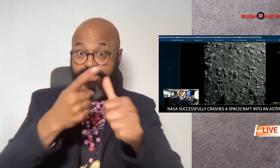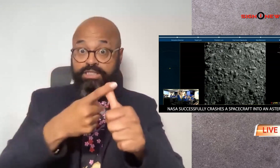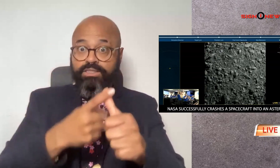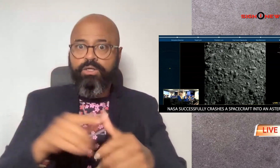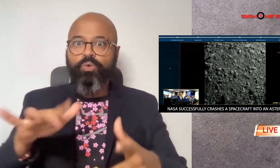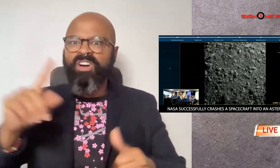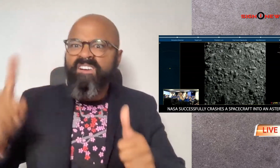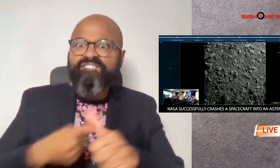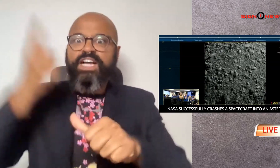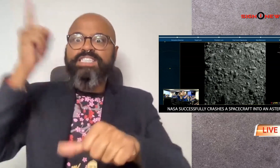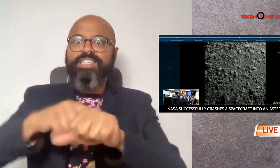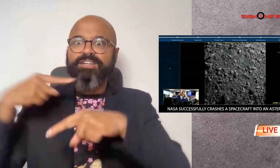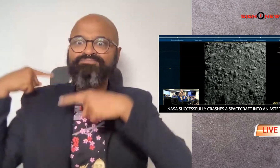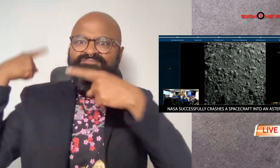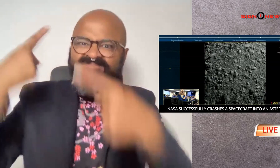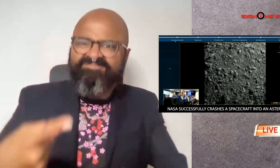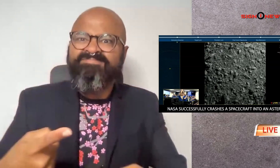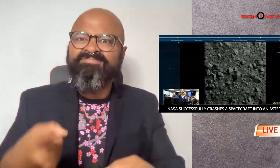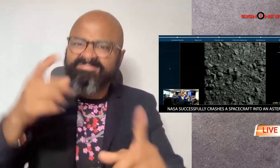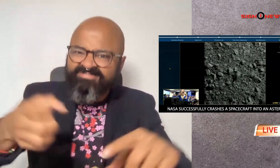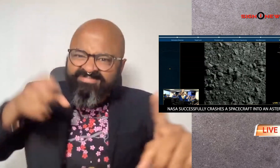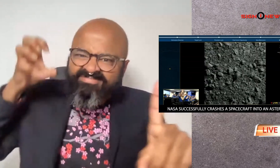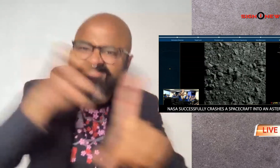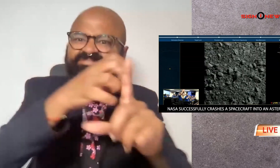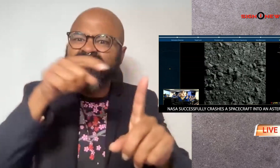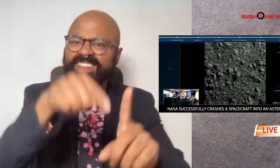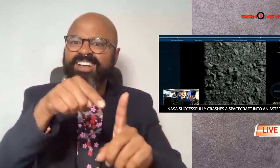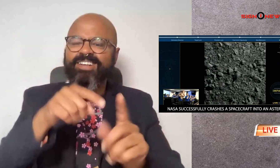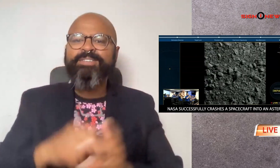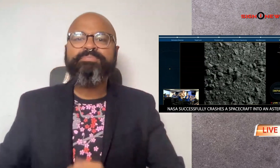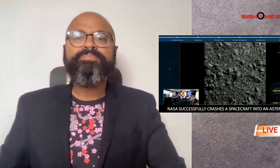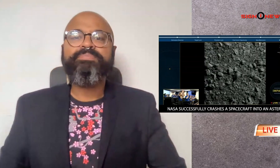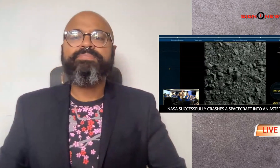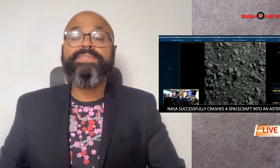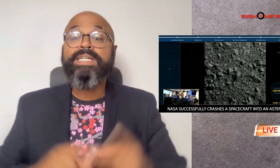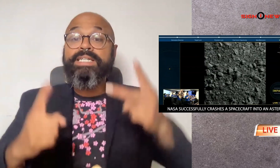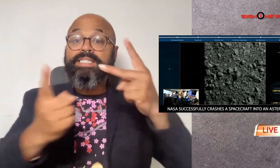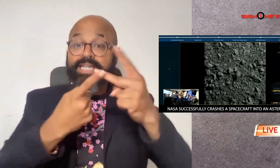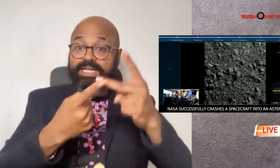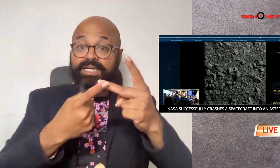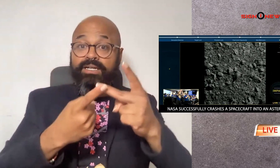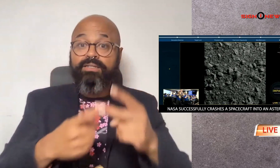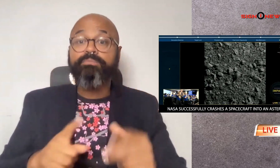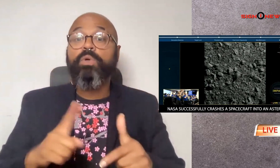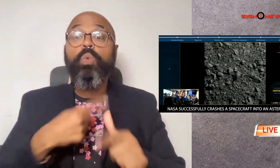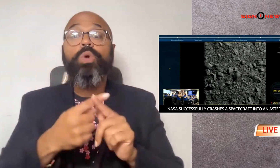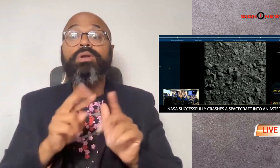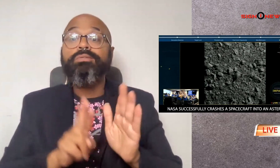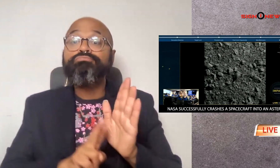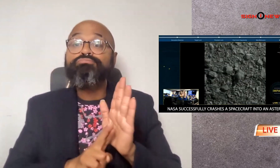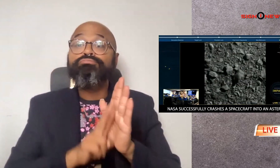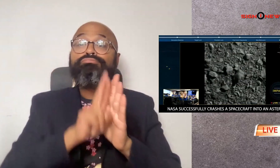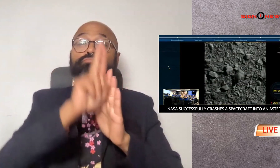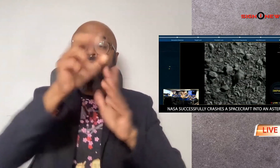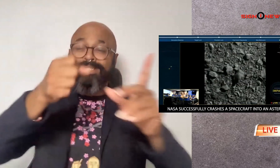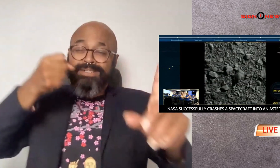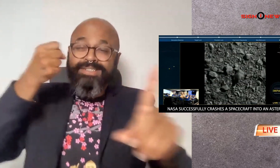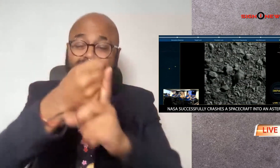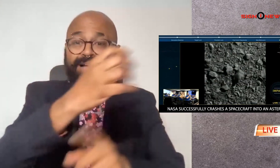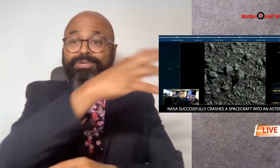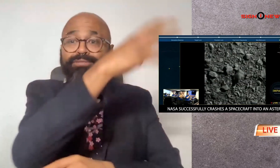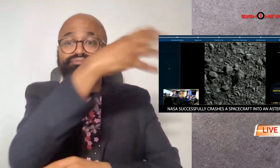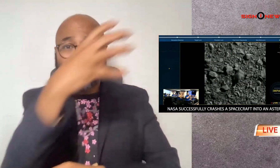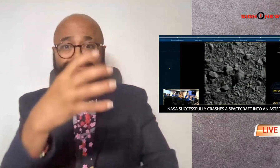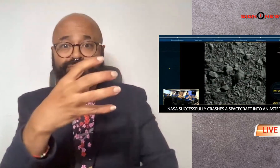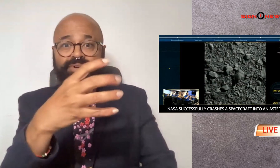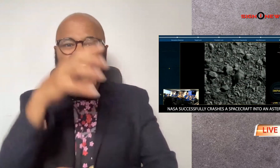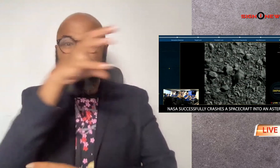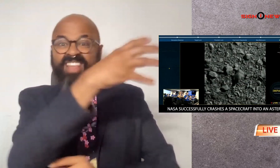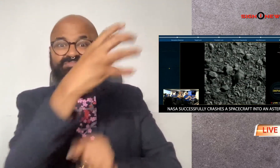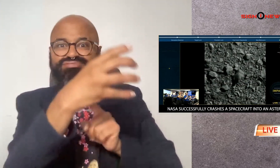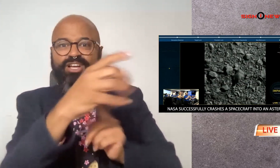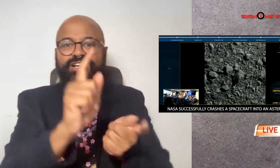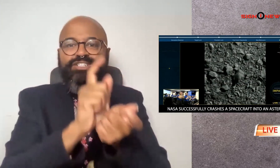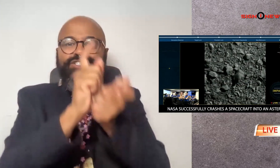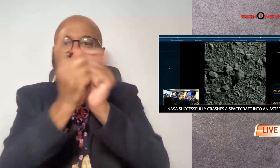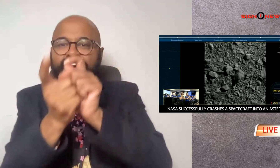it's ever been done and second when the spacecraft slammed into the asteroid it change the asteroid's